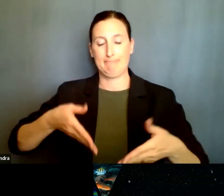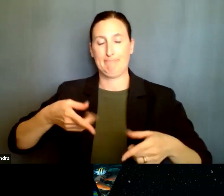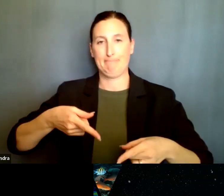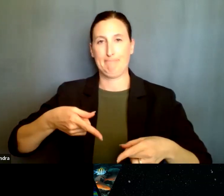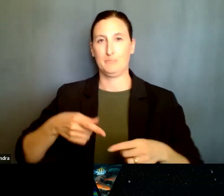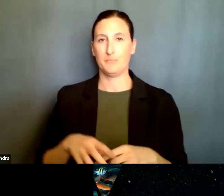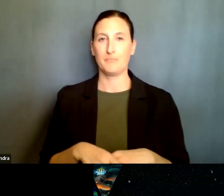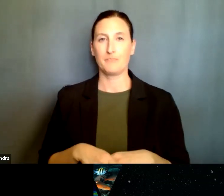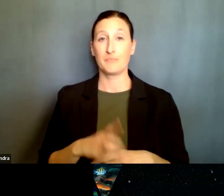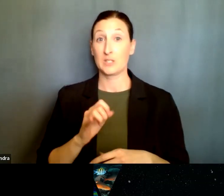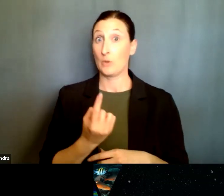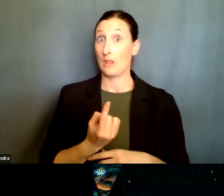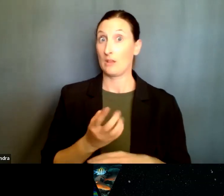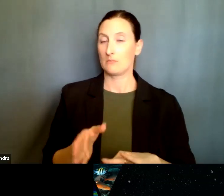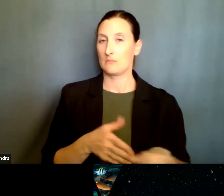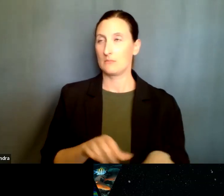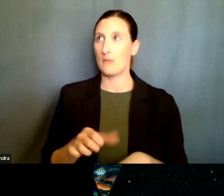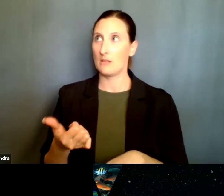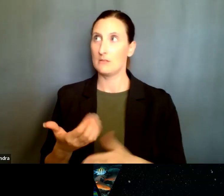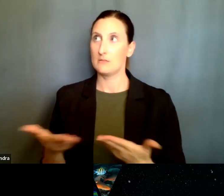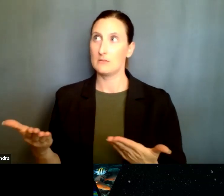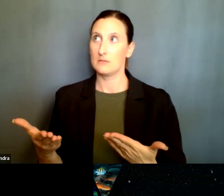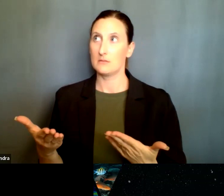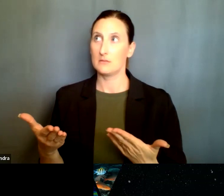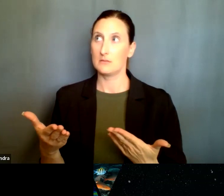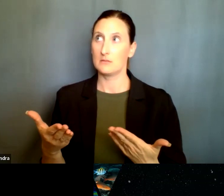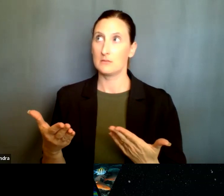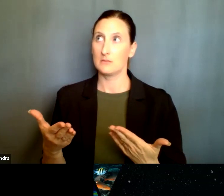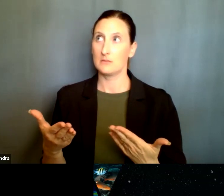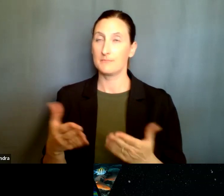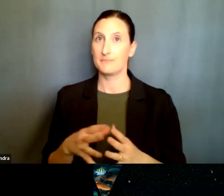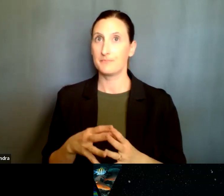Another thing to think about